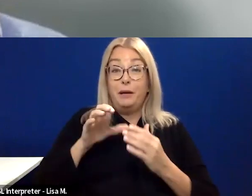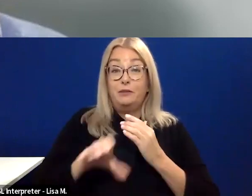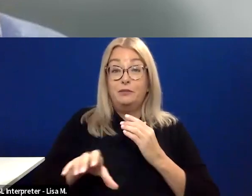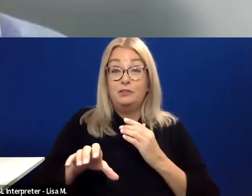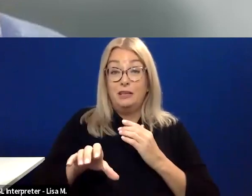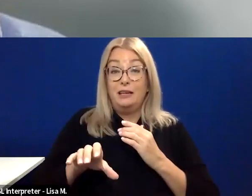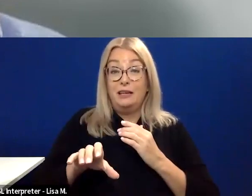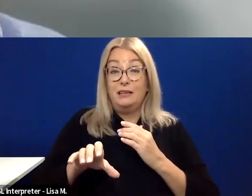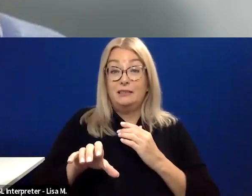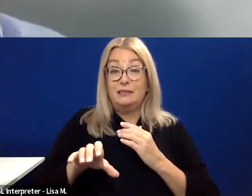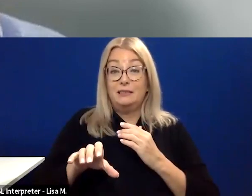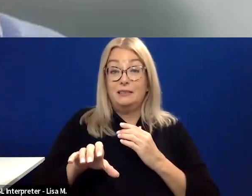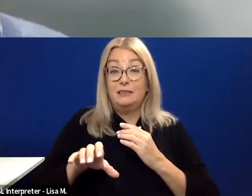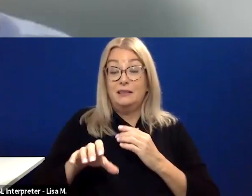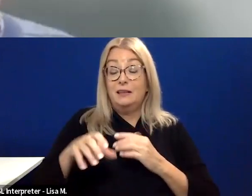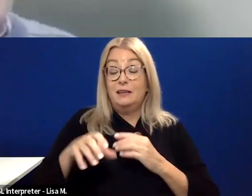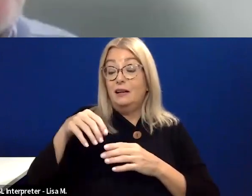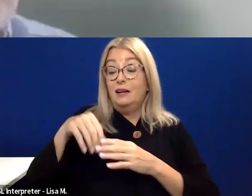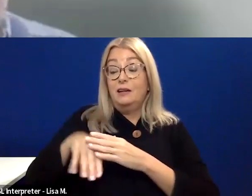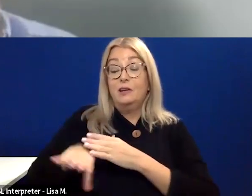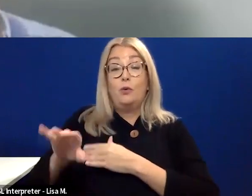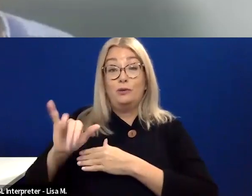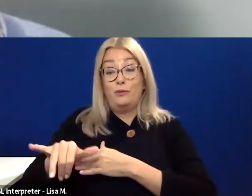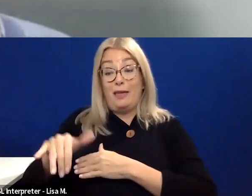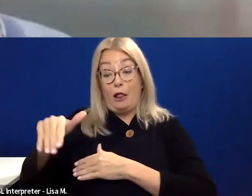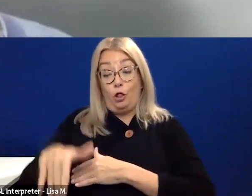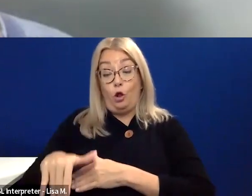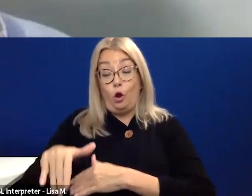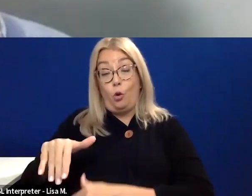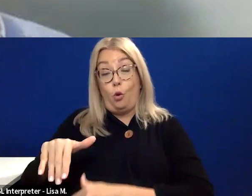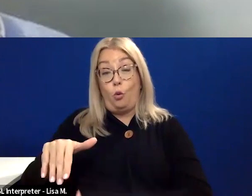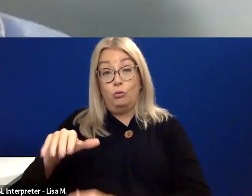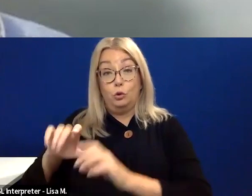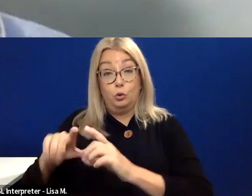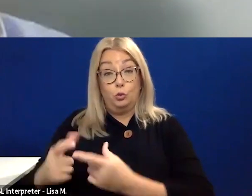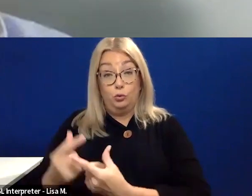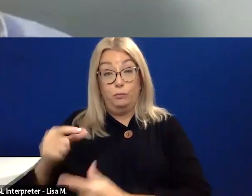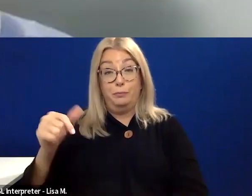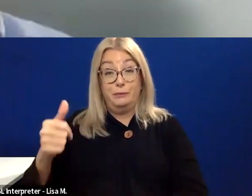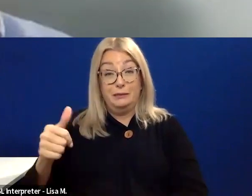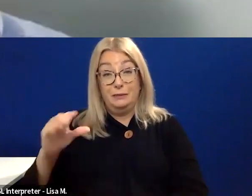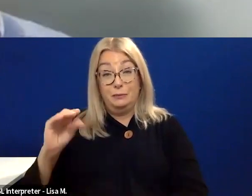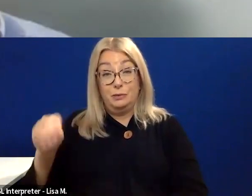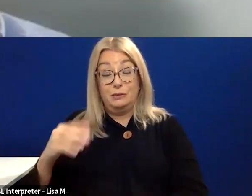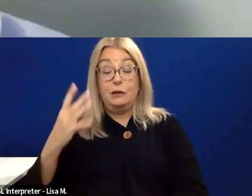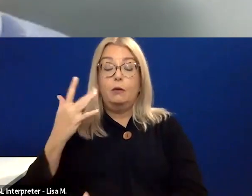a on another all right that's because those tests measure different things related to comprehension